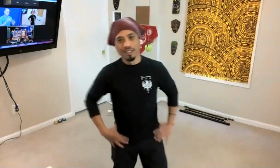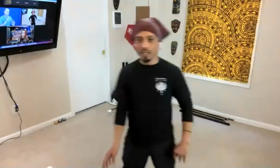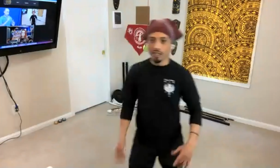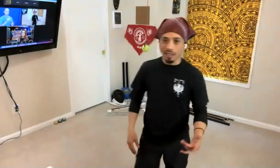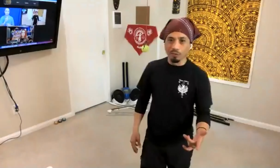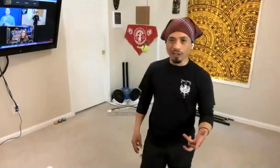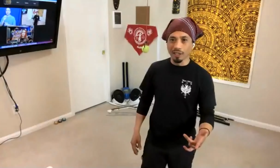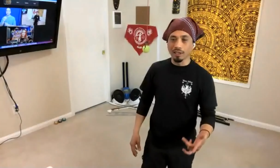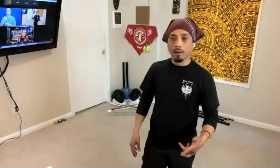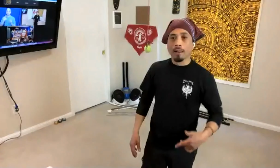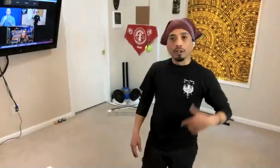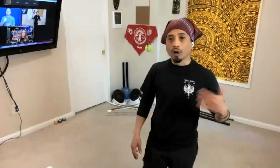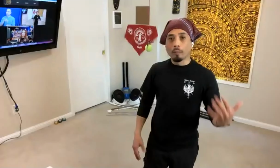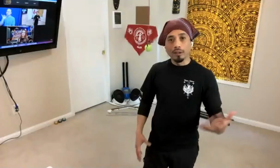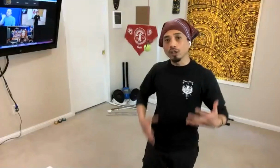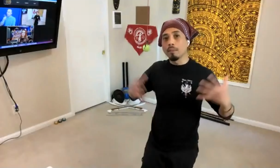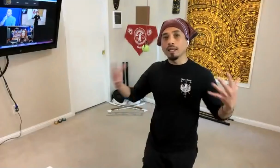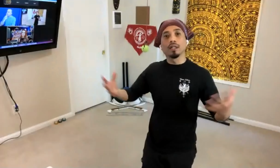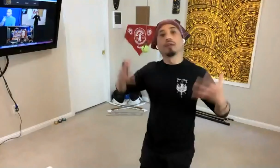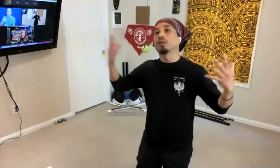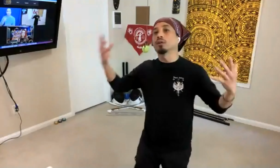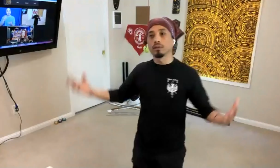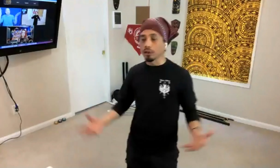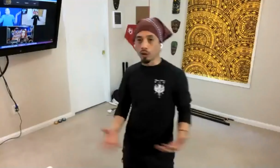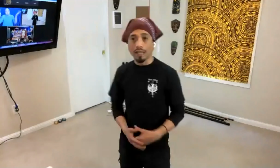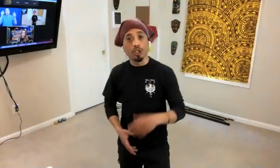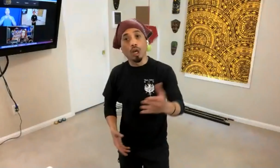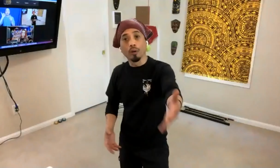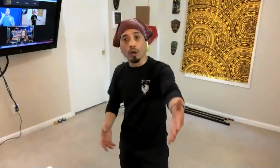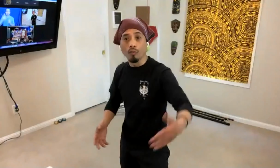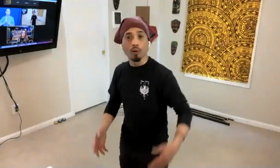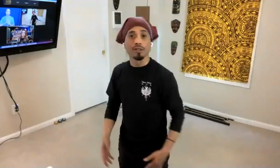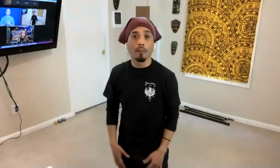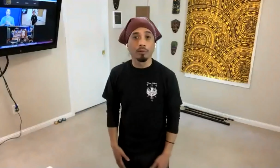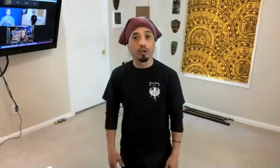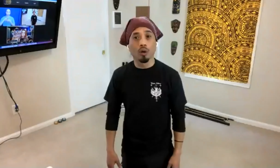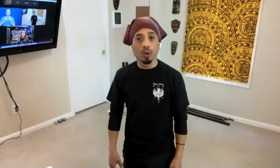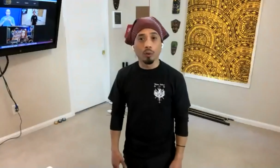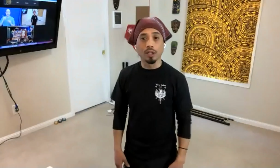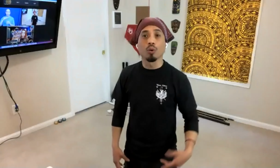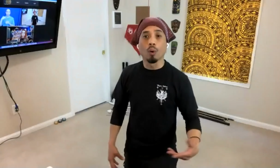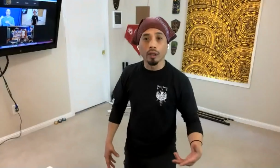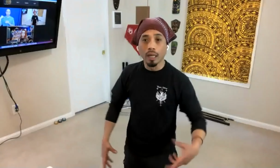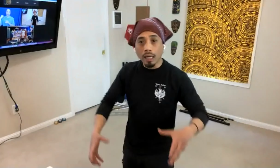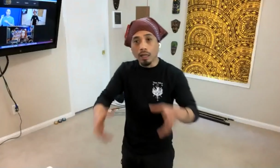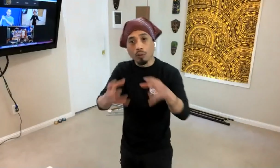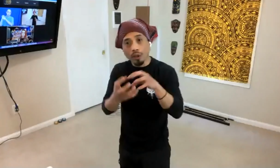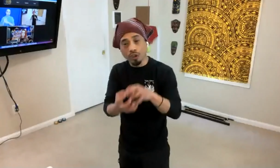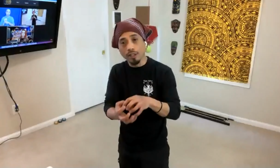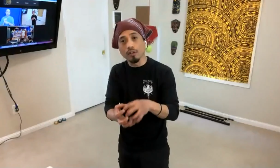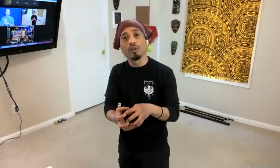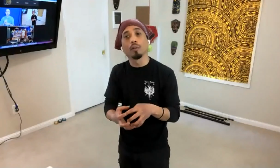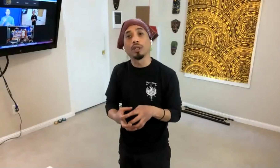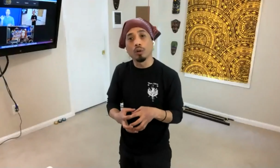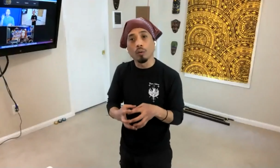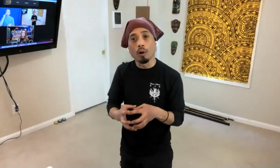REAL? THE YO-YO FOR EXAMPLE IS A TOY THAT ORIGINALLY IS A FILIPINO